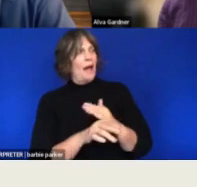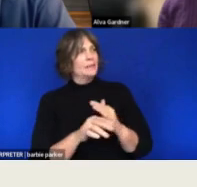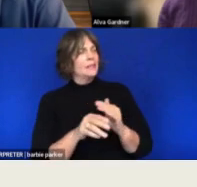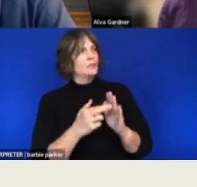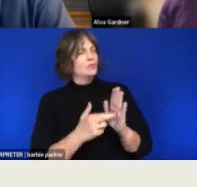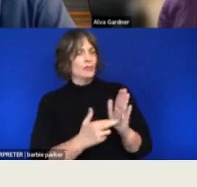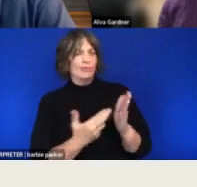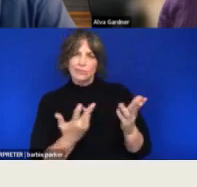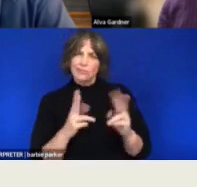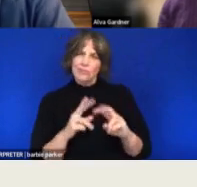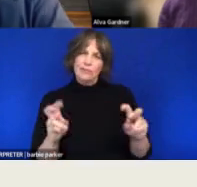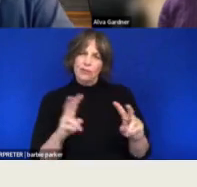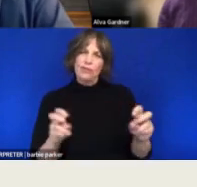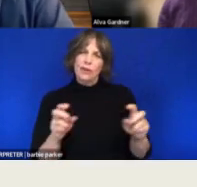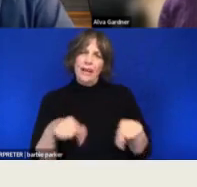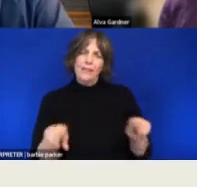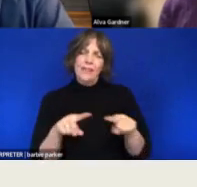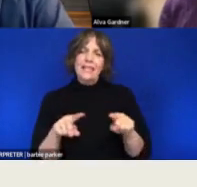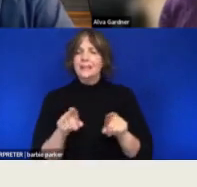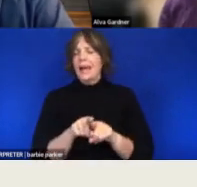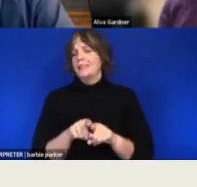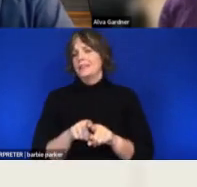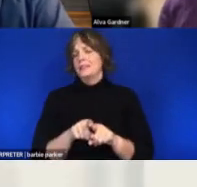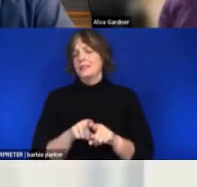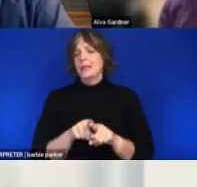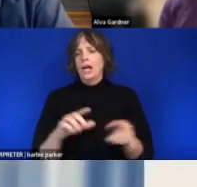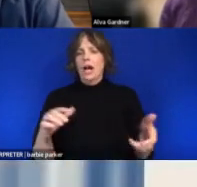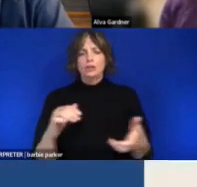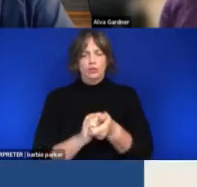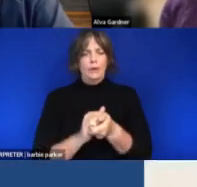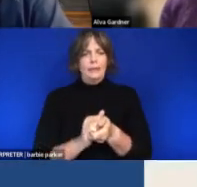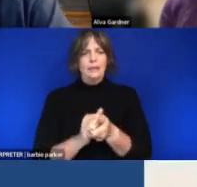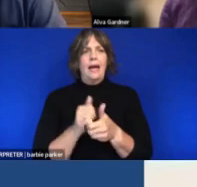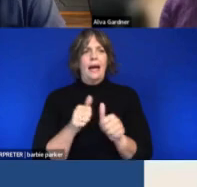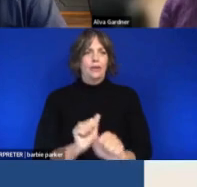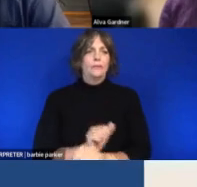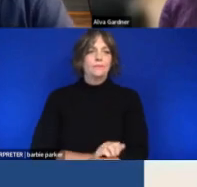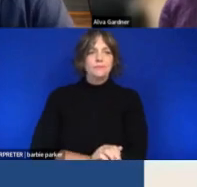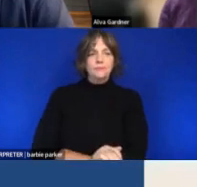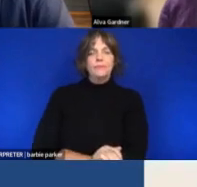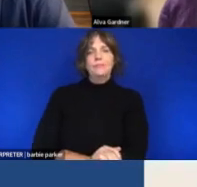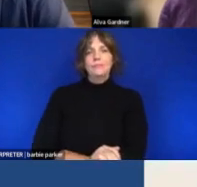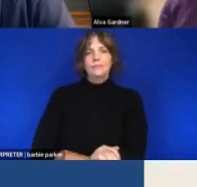be looking at these as a joint effort. So first element is